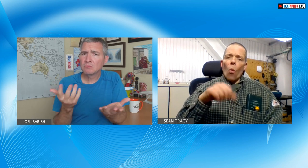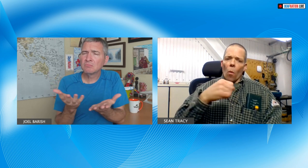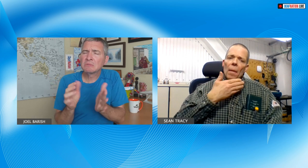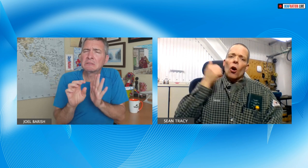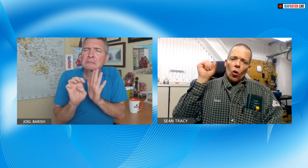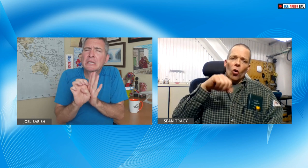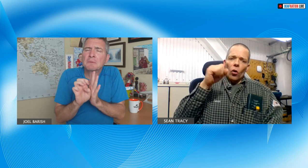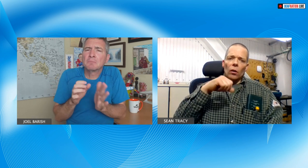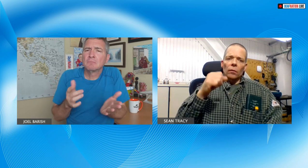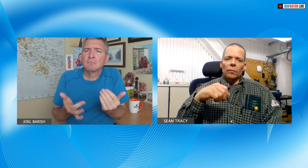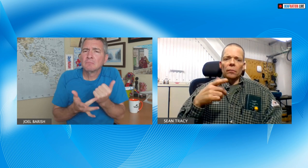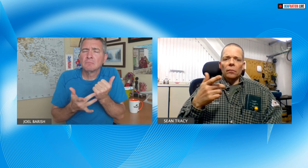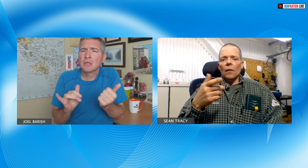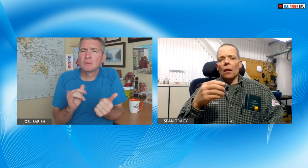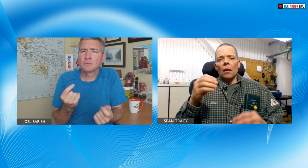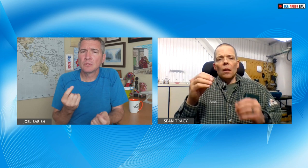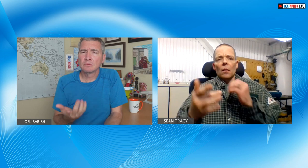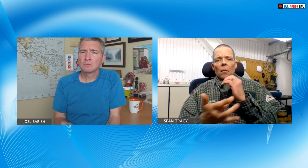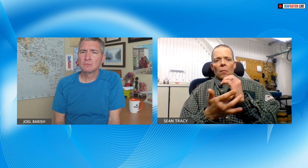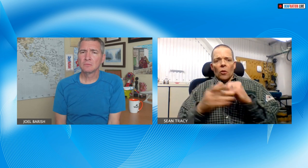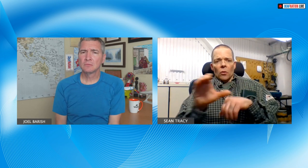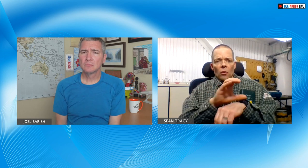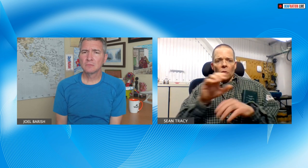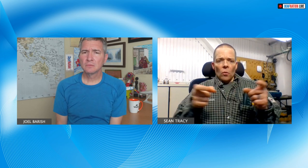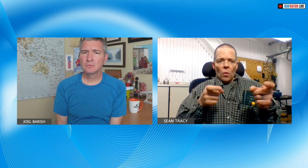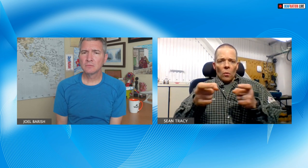Give me an example of how things have changed. Now, things are controlled by computers